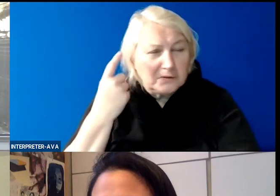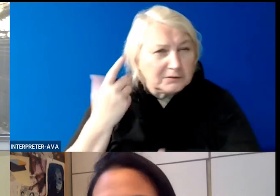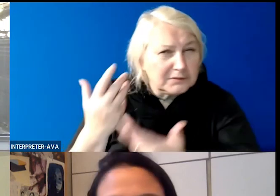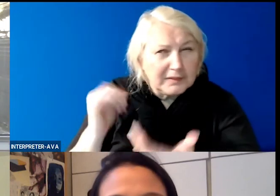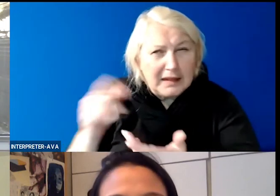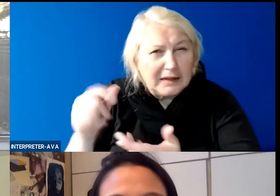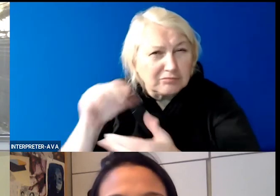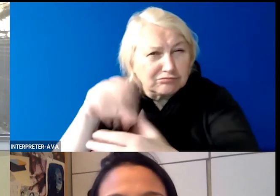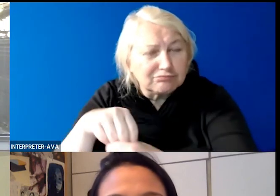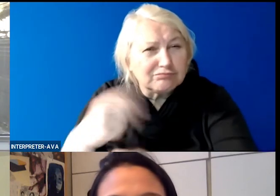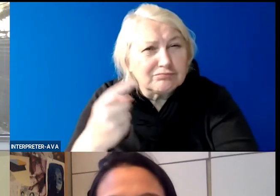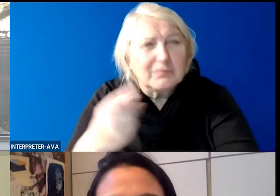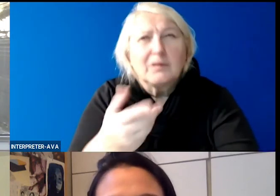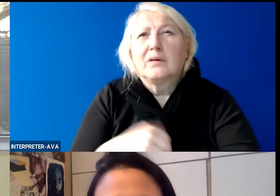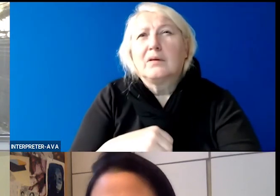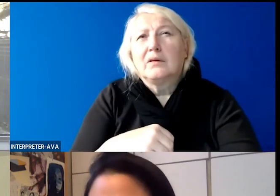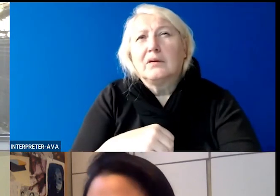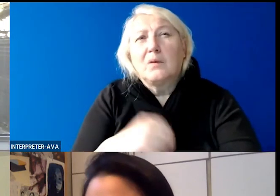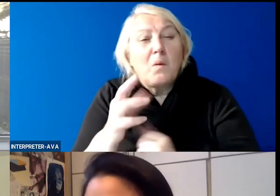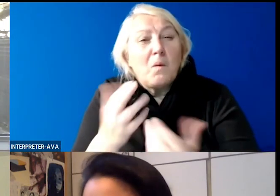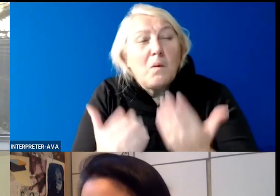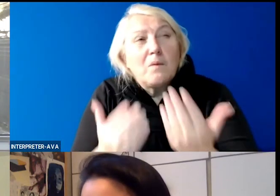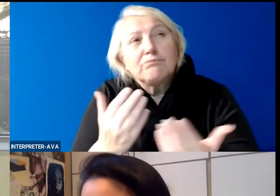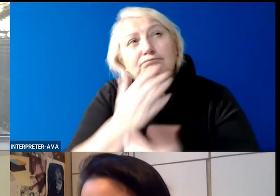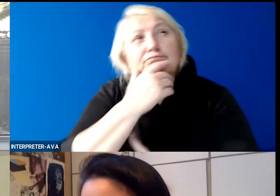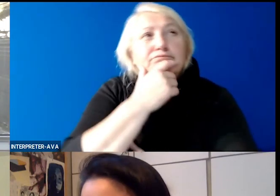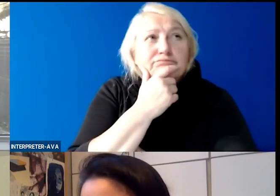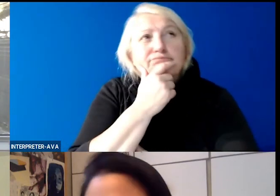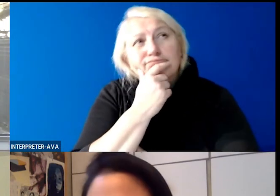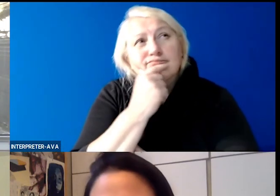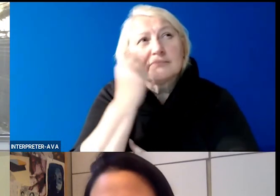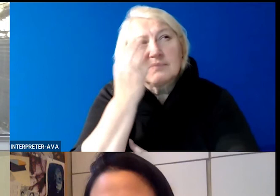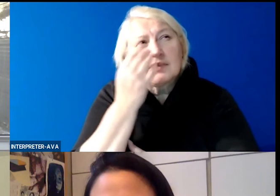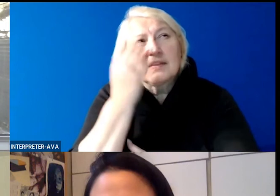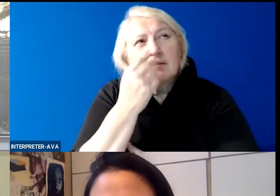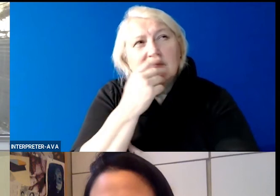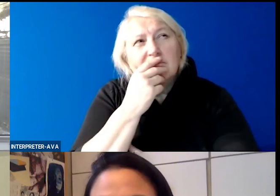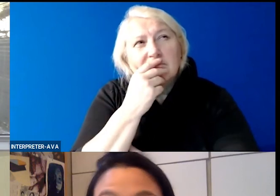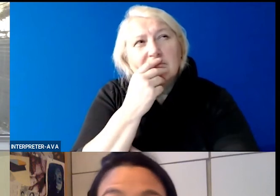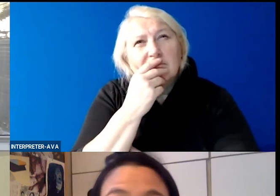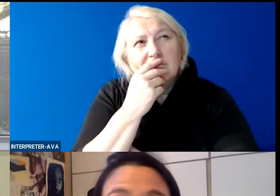some of that looks in many ways as just speaking a little bit about the pitches